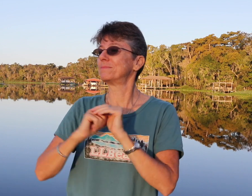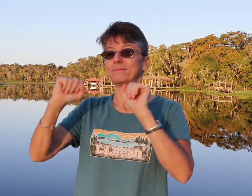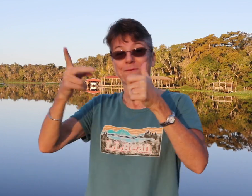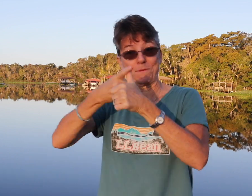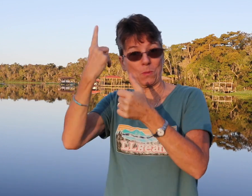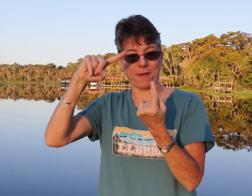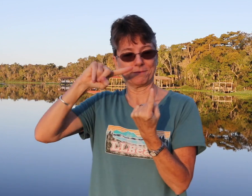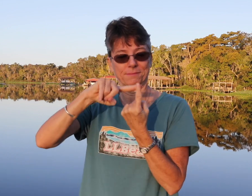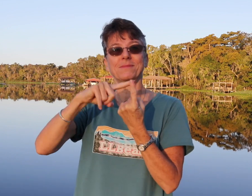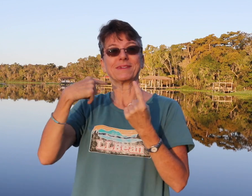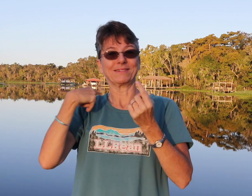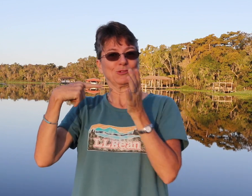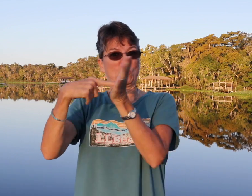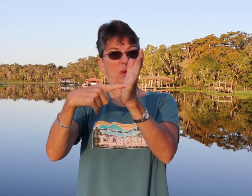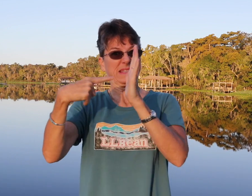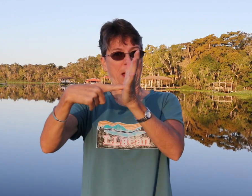I WILL SHOW YOU AN EXAMPLE OF THE WORD, POLARIZATION FIRST.